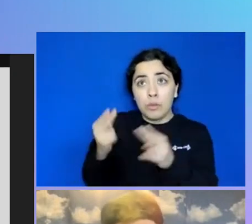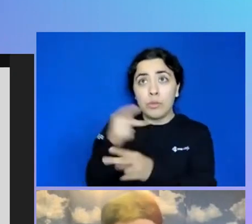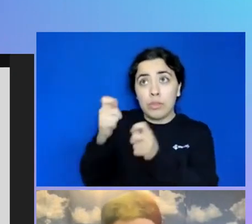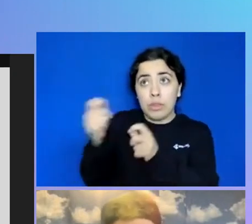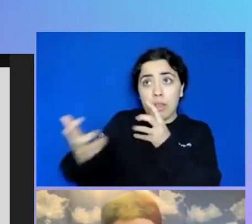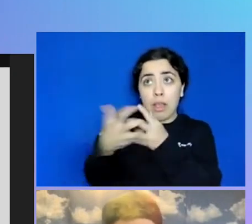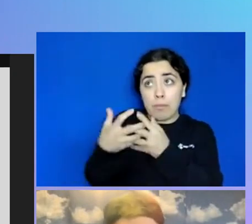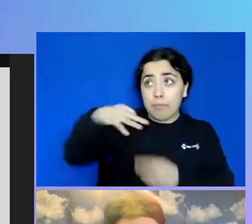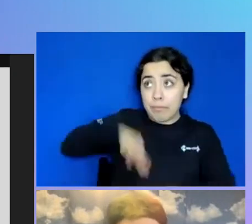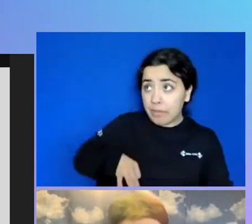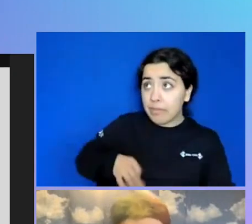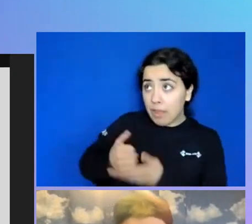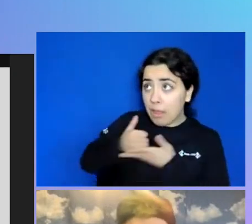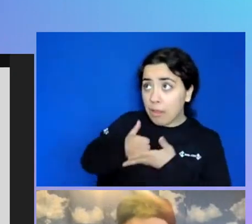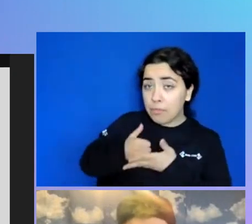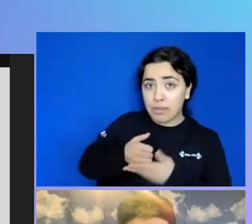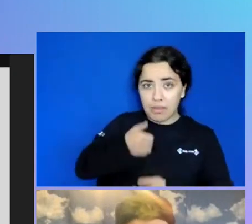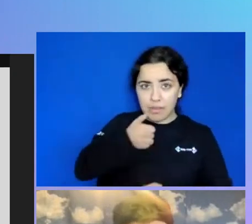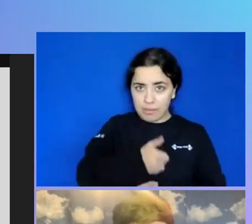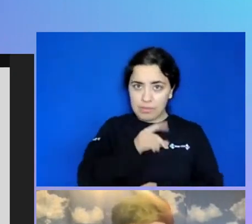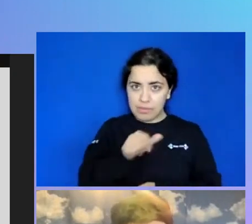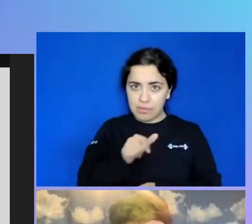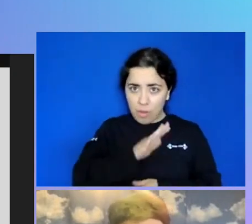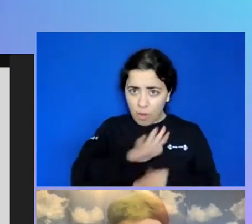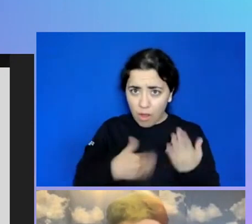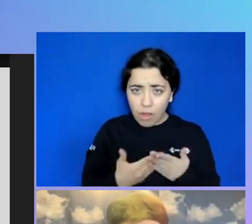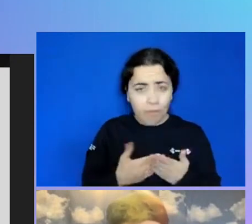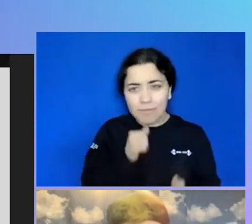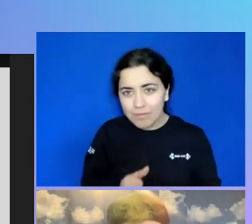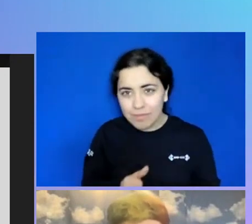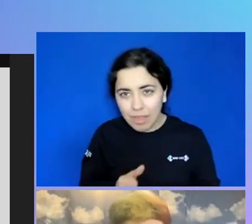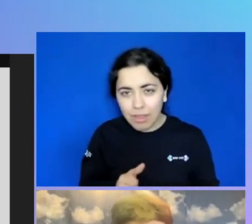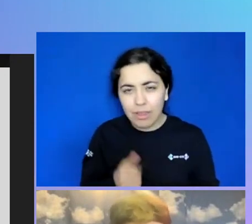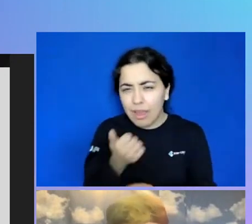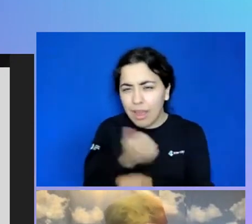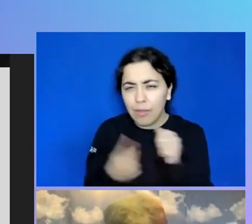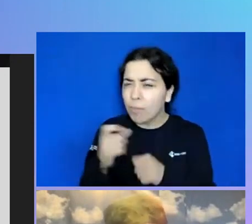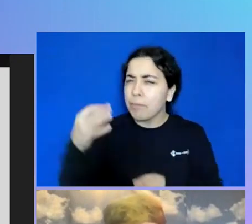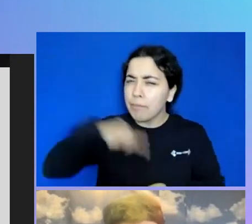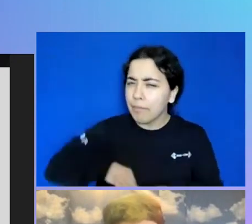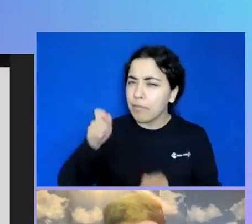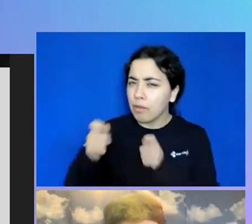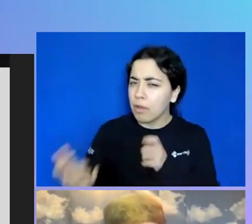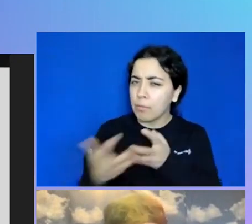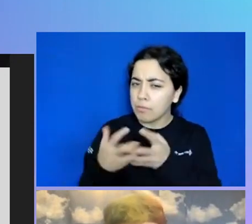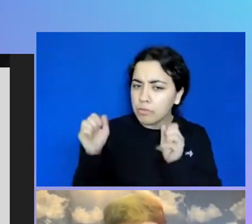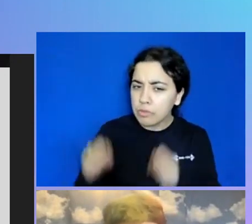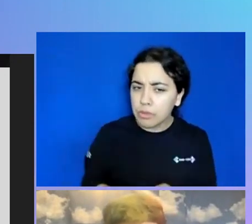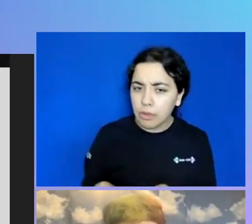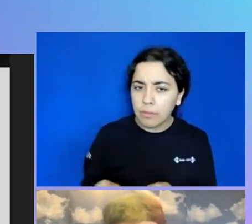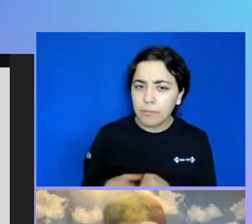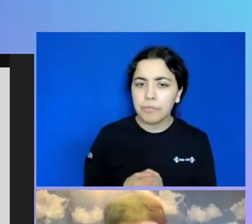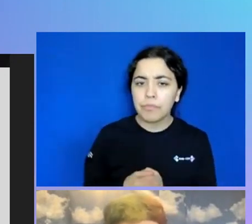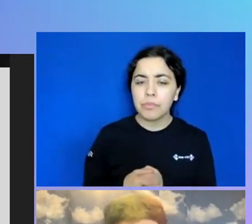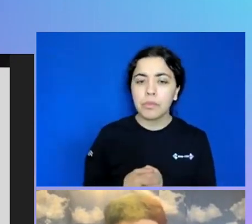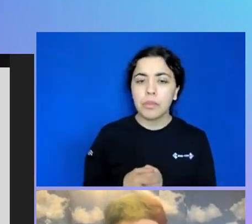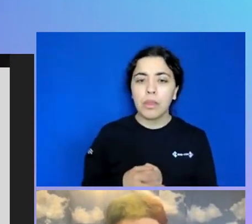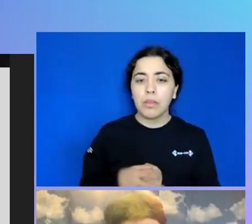size fits all policies like I mentioned earlier, remote work versus the return to work and